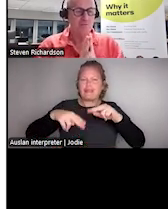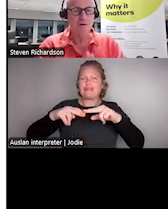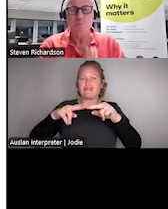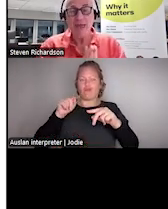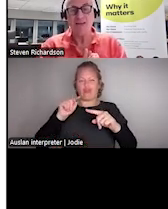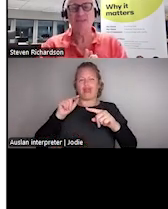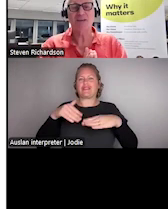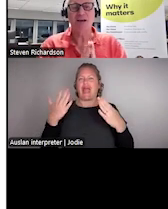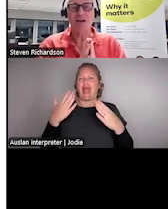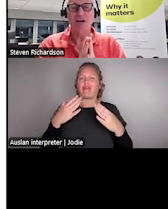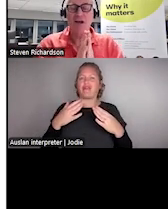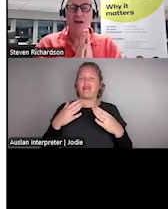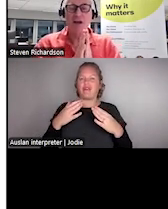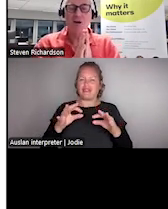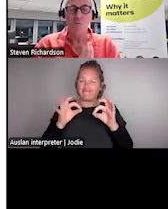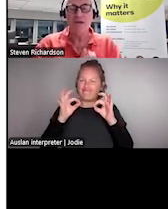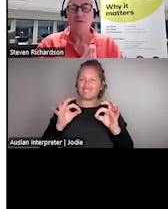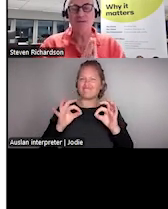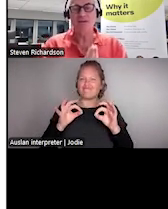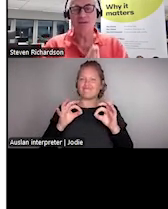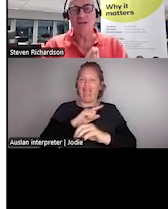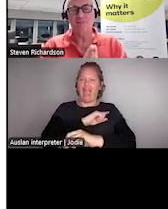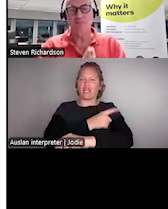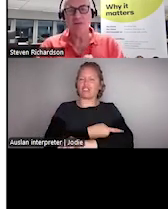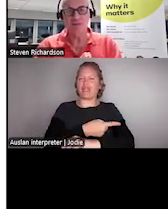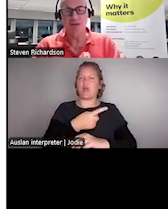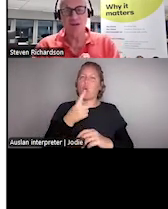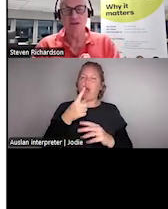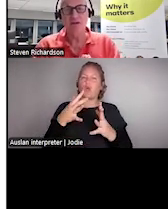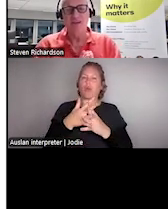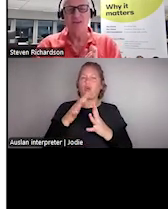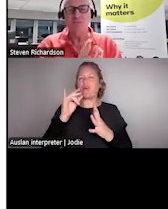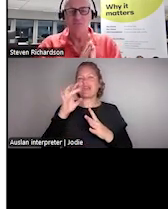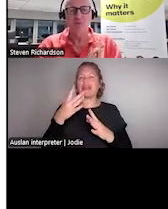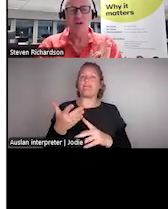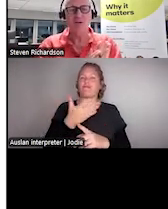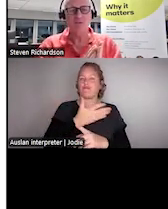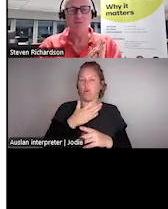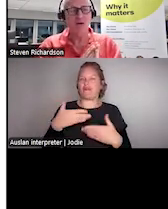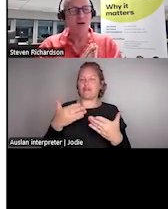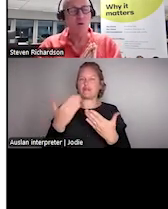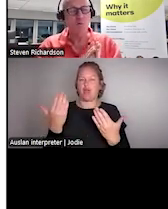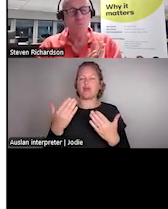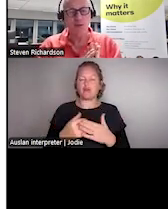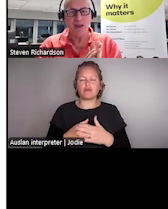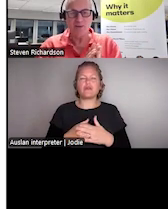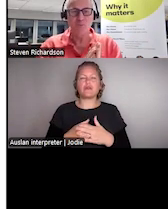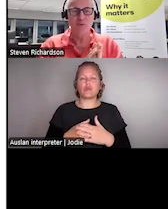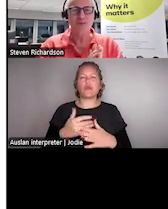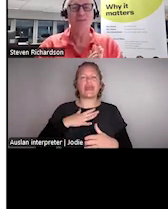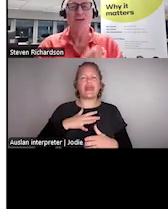critical mass, one week or 10 days out from Giving Day. So we really have to hold back a little bit